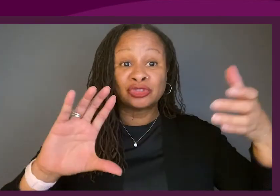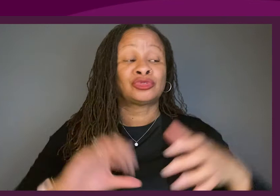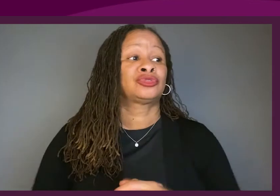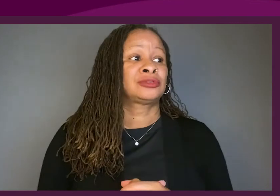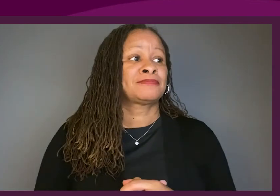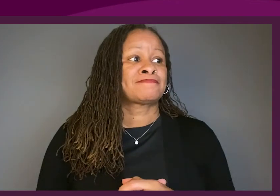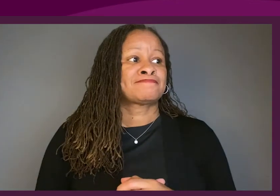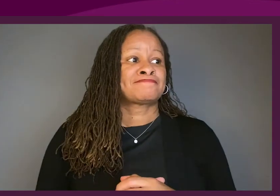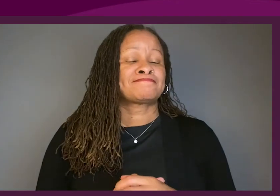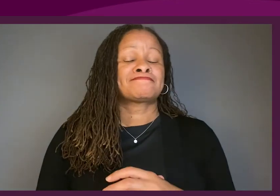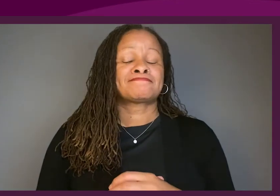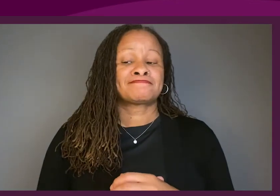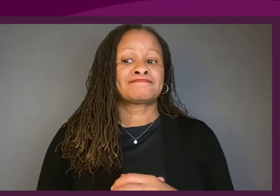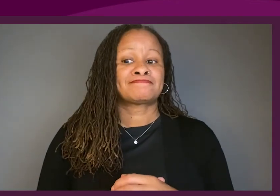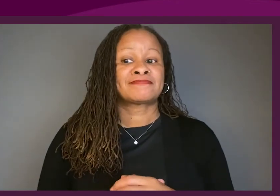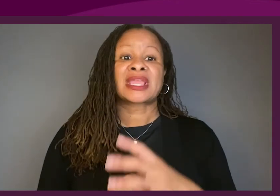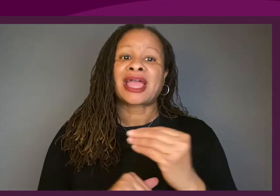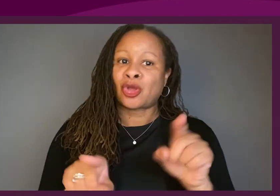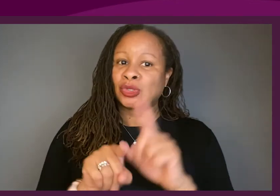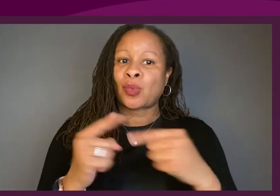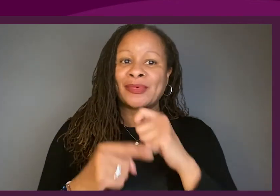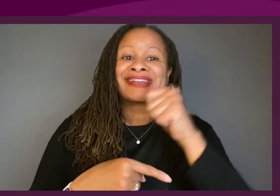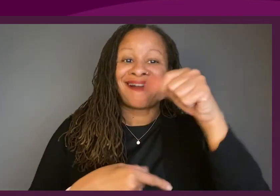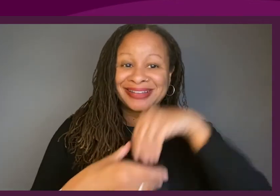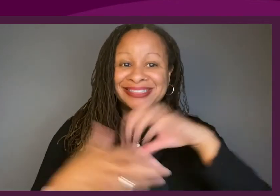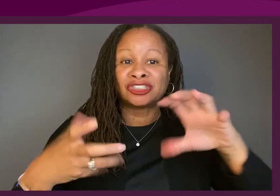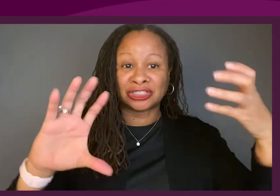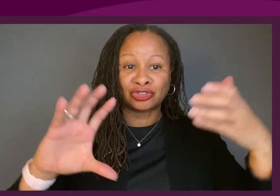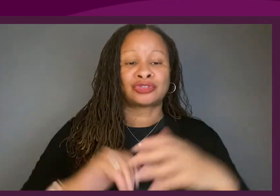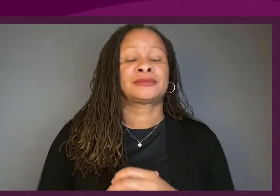be the assumed solution.